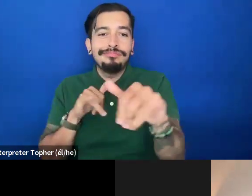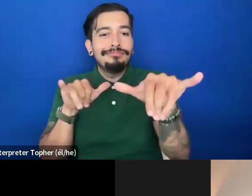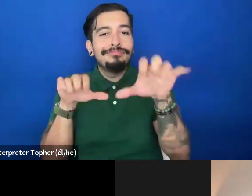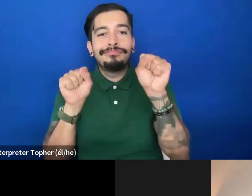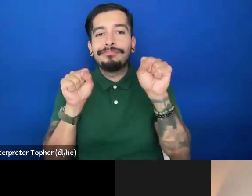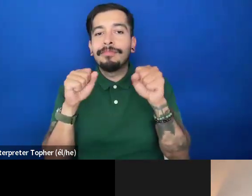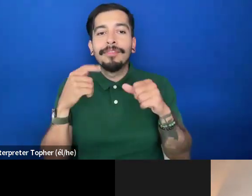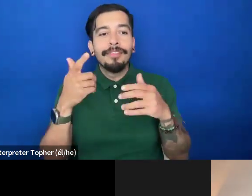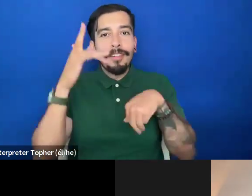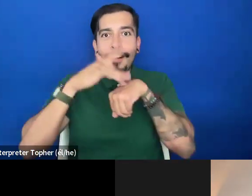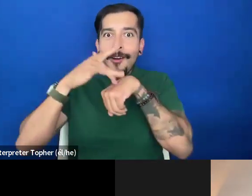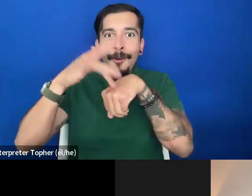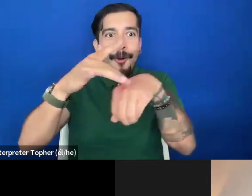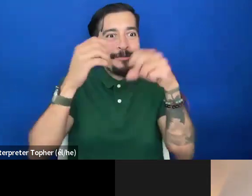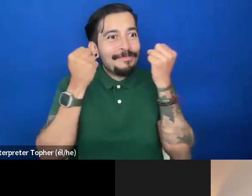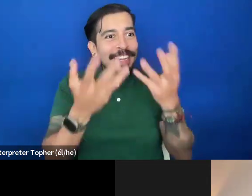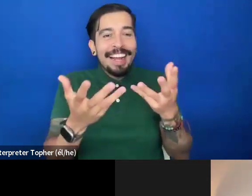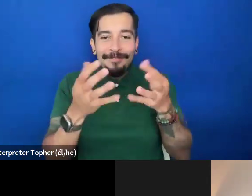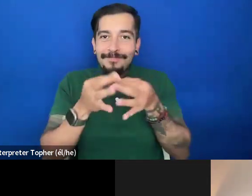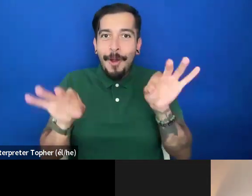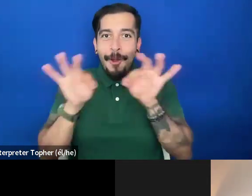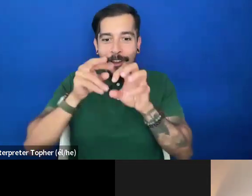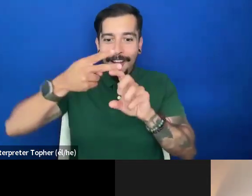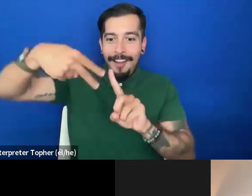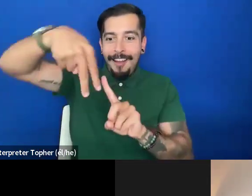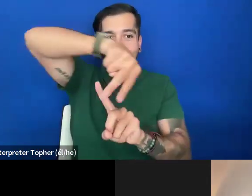of care work and, and the oppressions that we face.